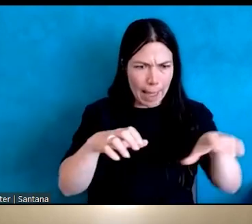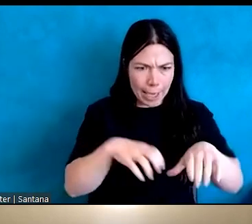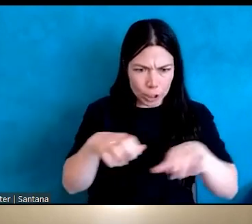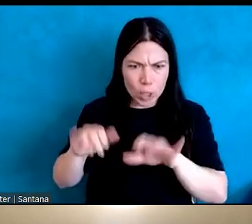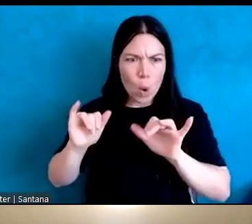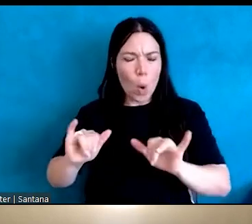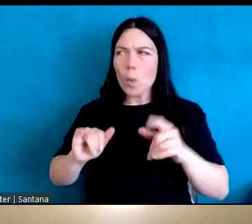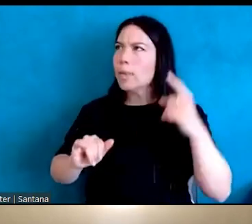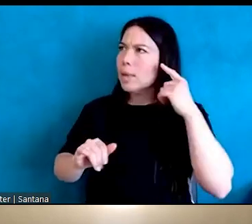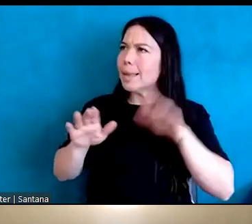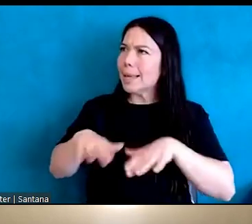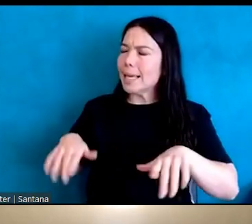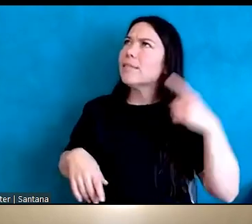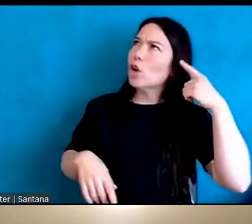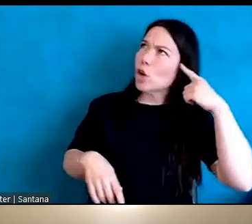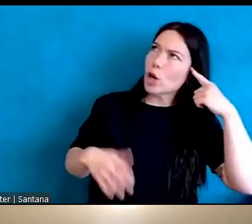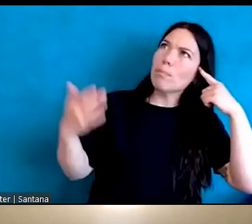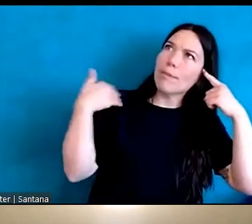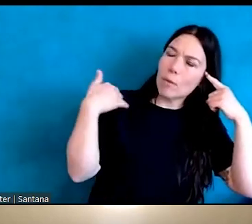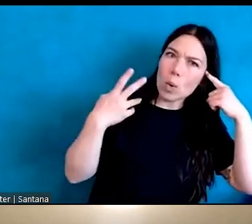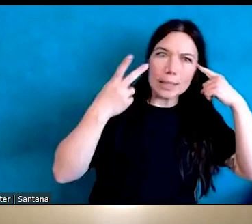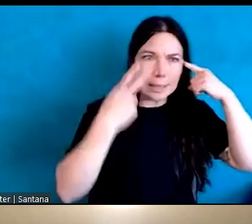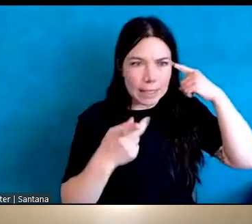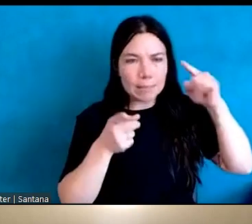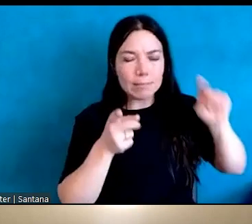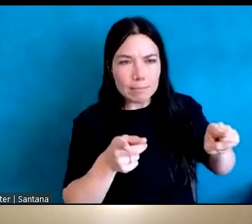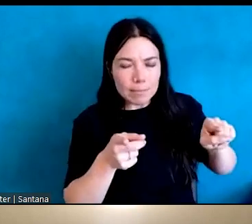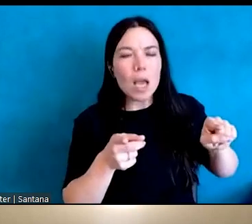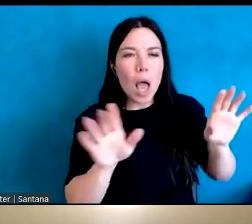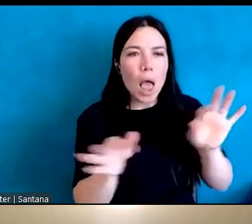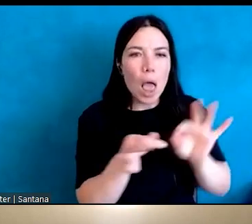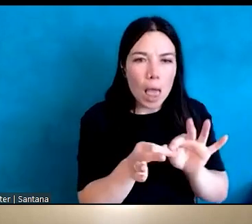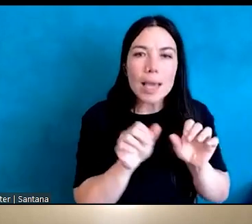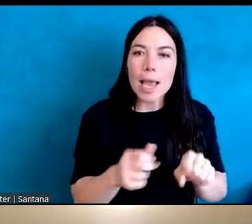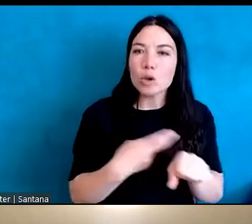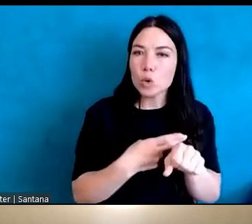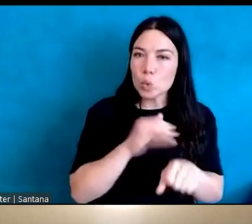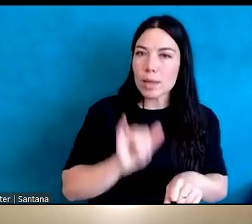and then they can therefore use the structure. In comparison,